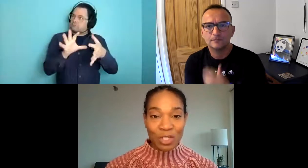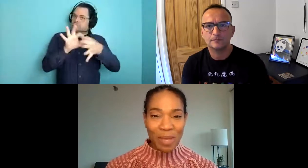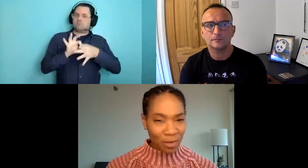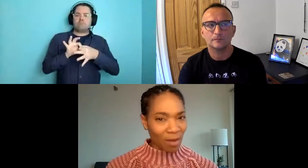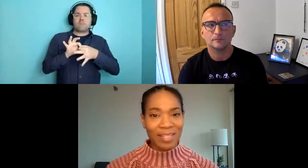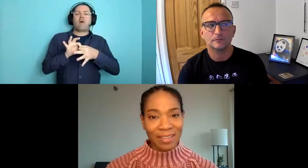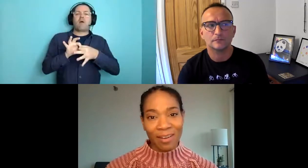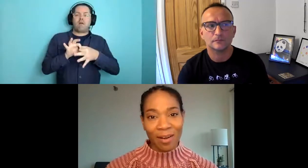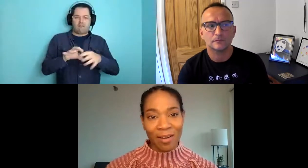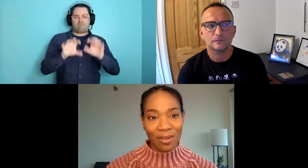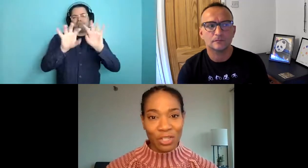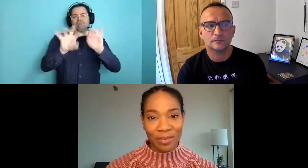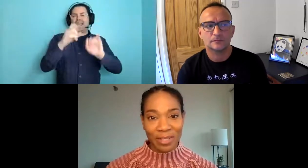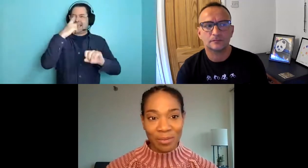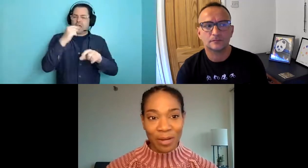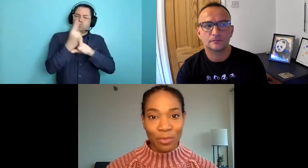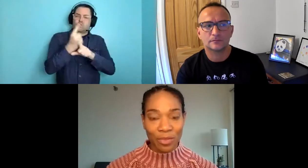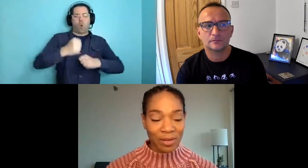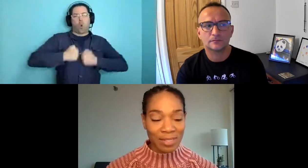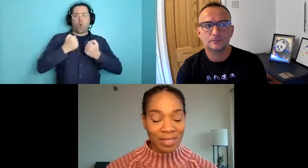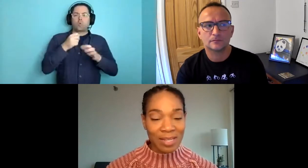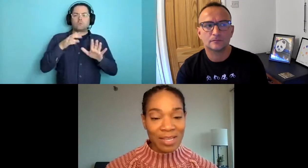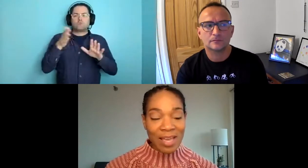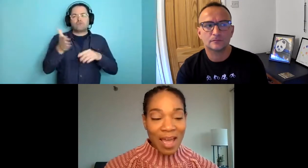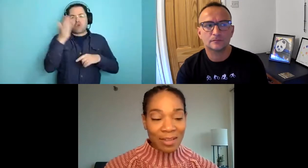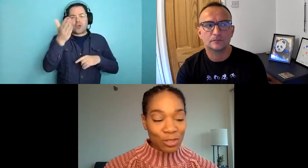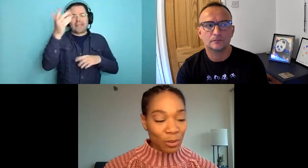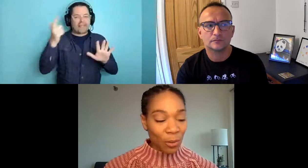the beautiful layers of who we are, its that beautiful